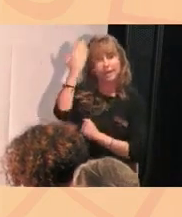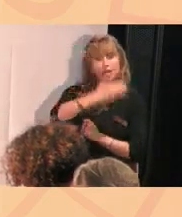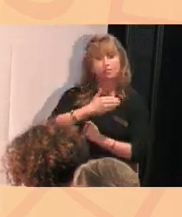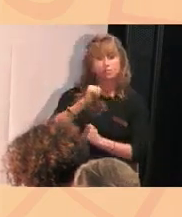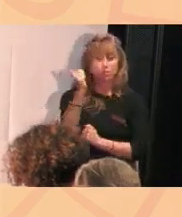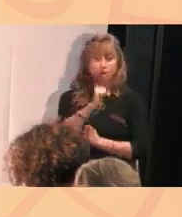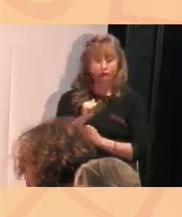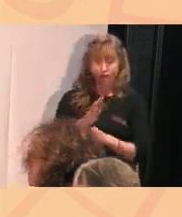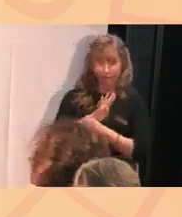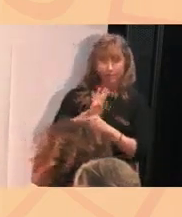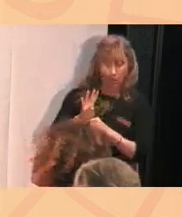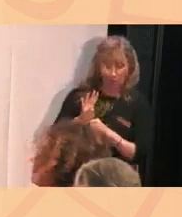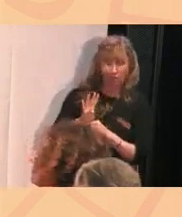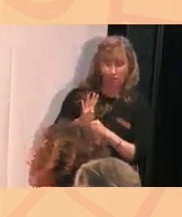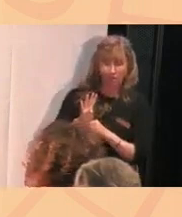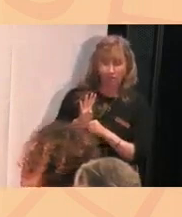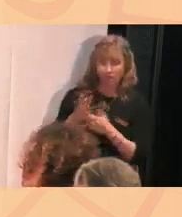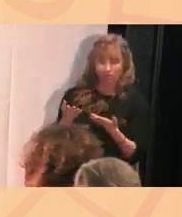the point they were trying to,